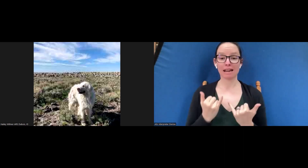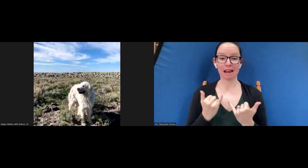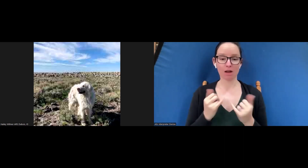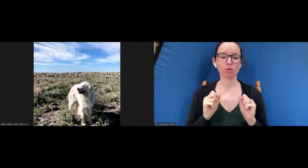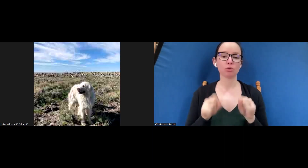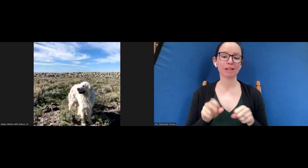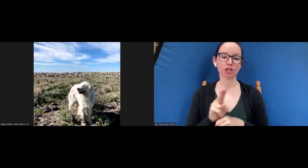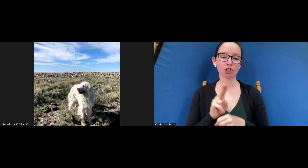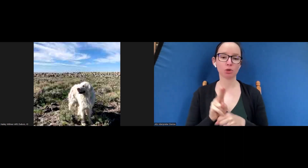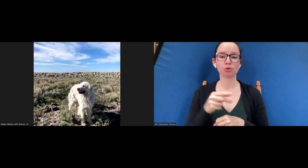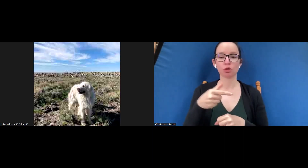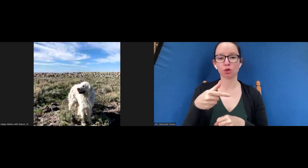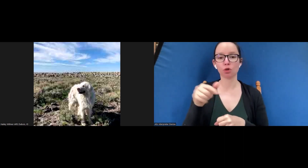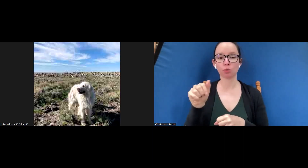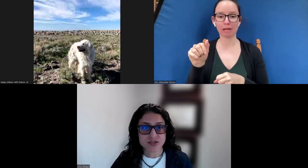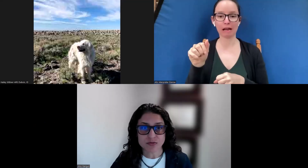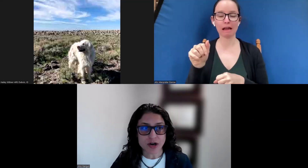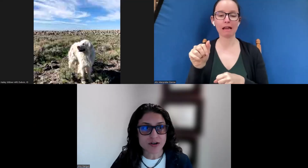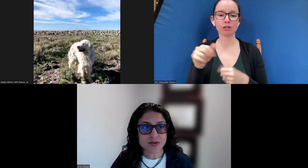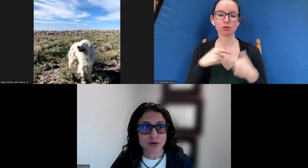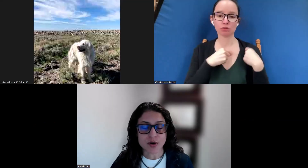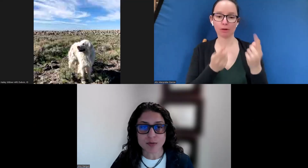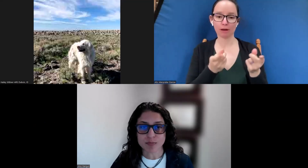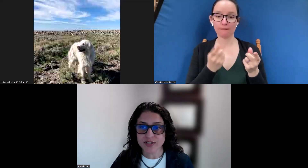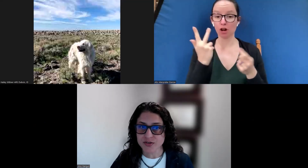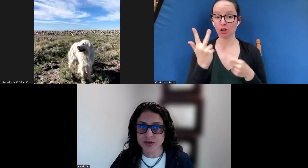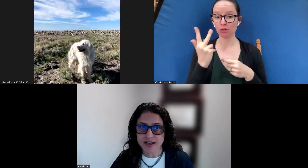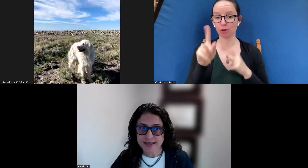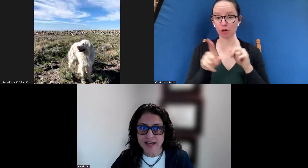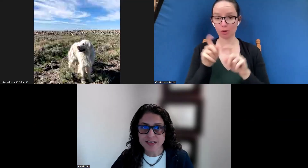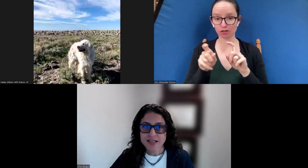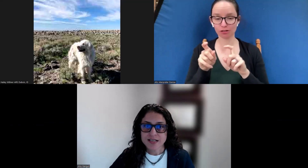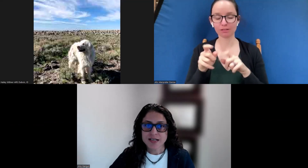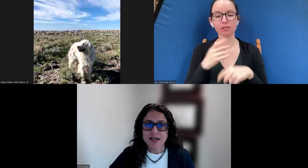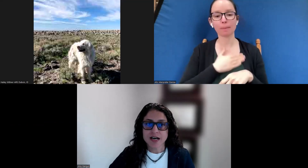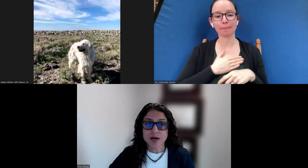we've had three questions so far. So please utilize that.